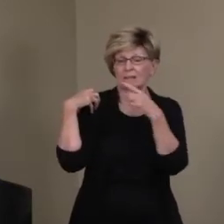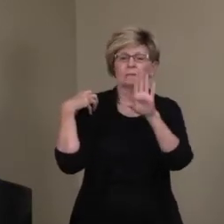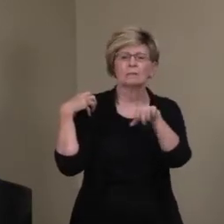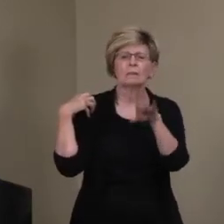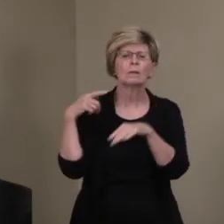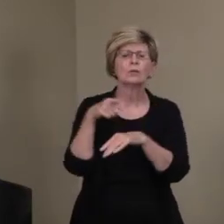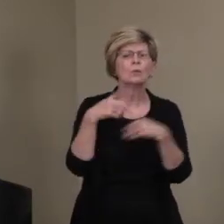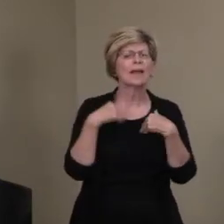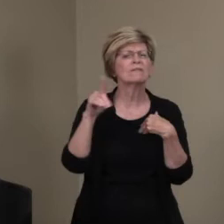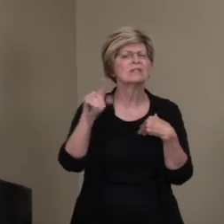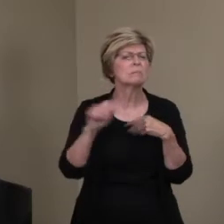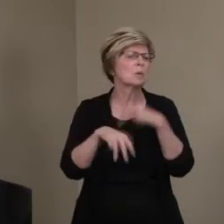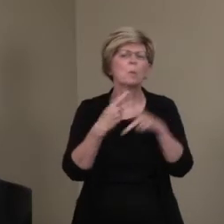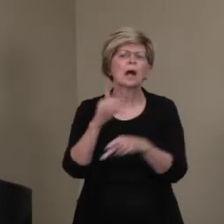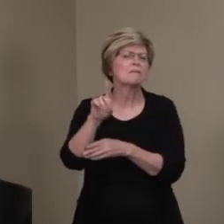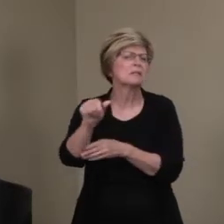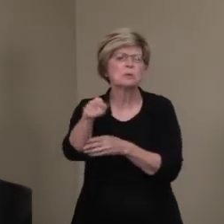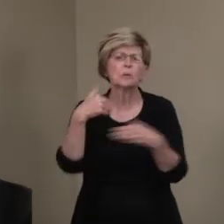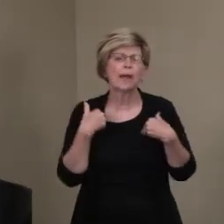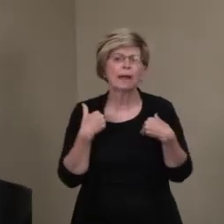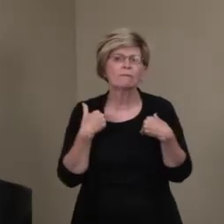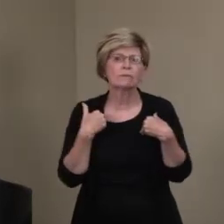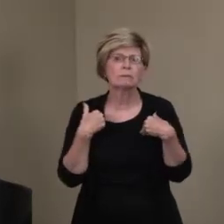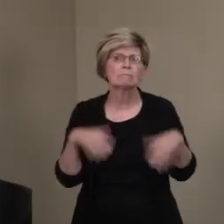explain to them what happens if the boss says what kind of disability do you have